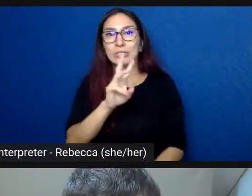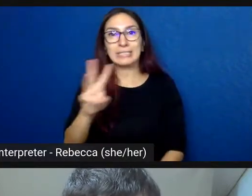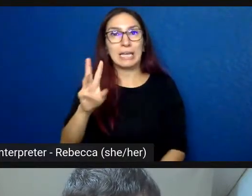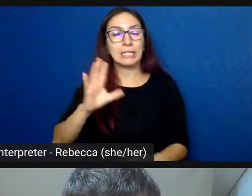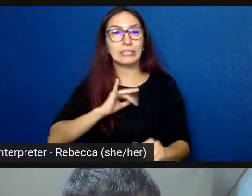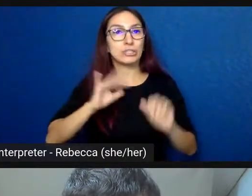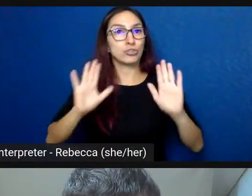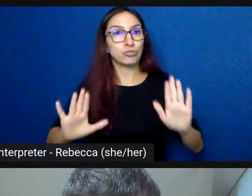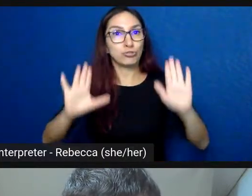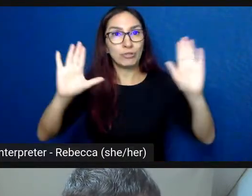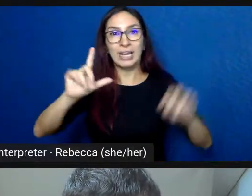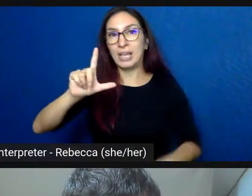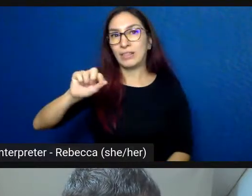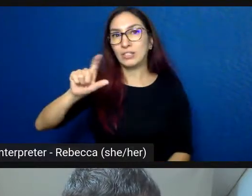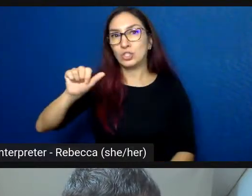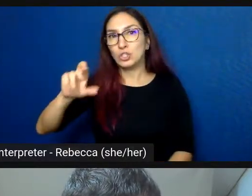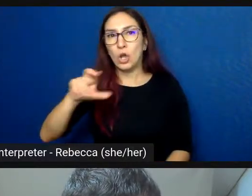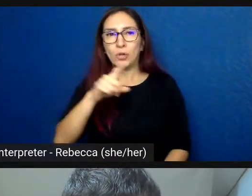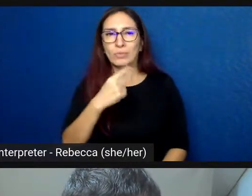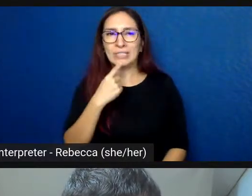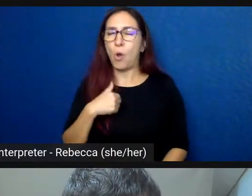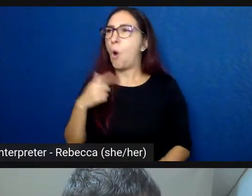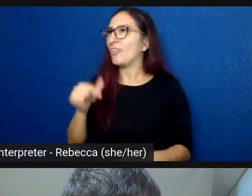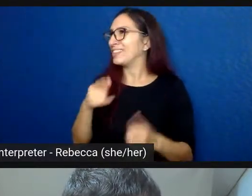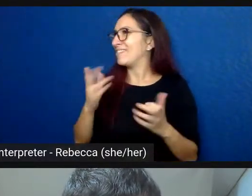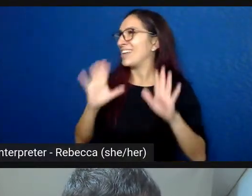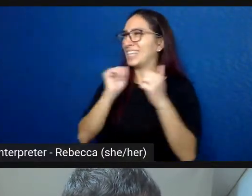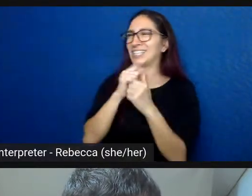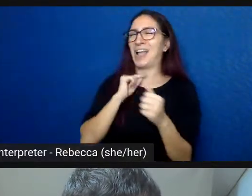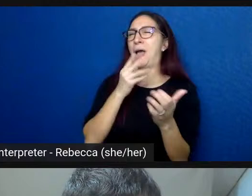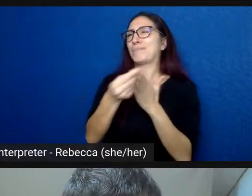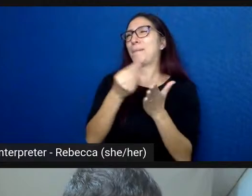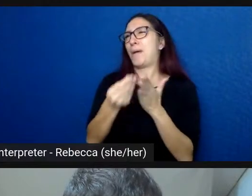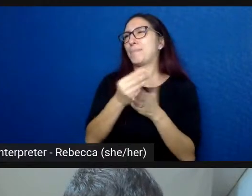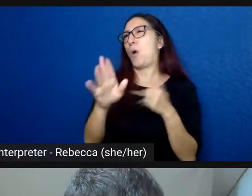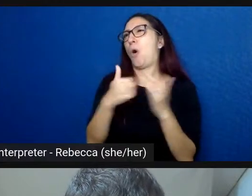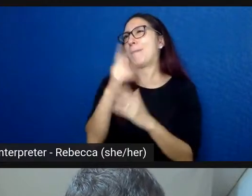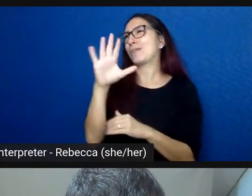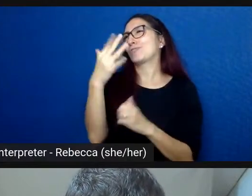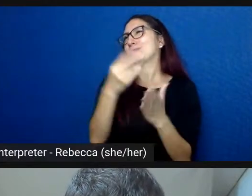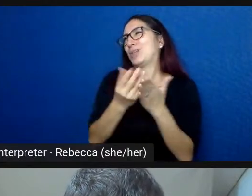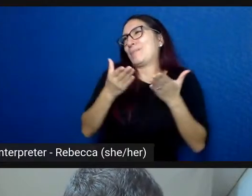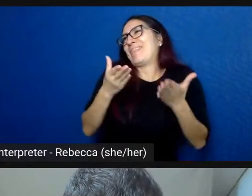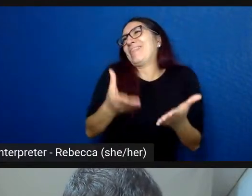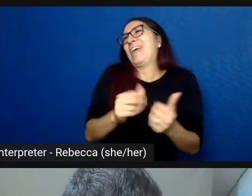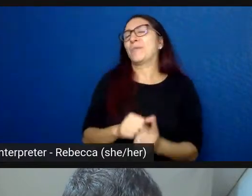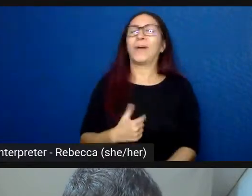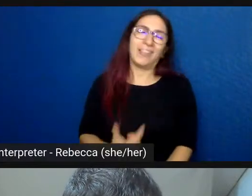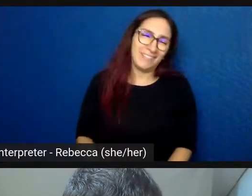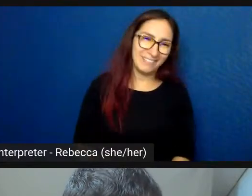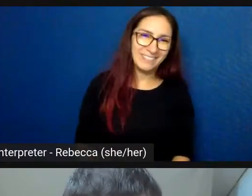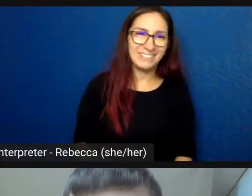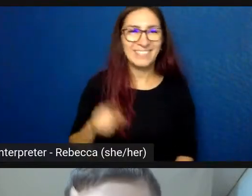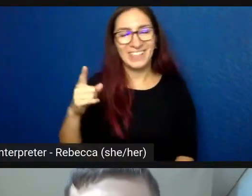more with they could do to boost their turnover because they missed a lot of corners. And the site is great and Lazar will